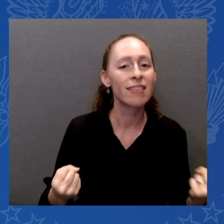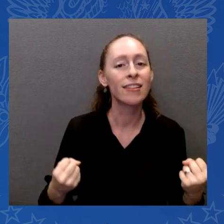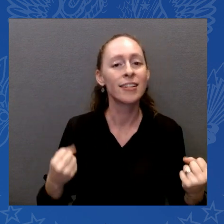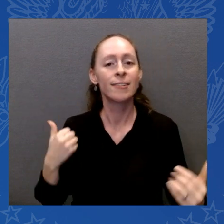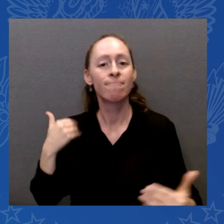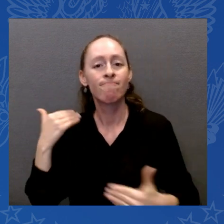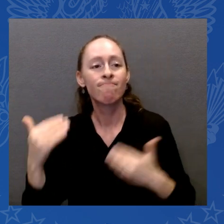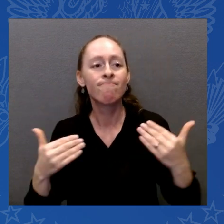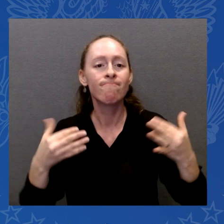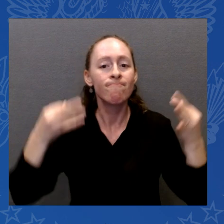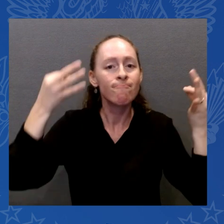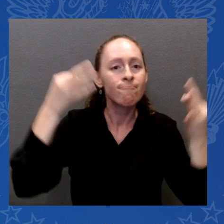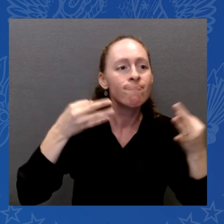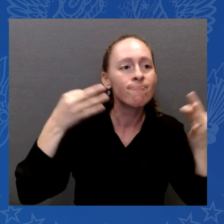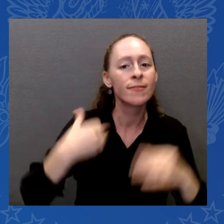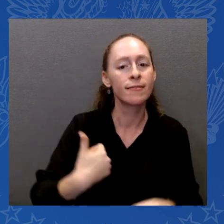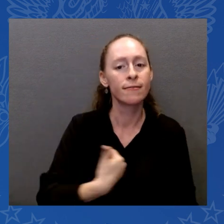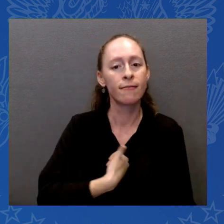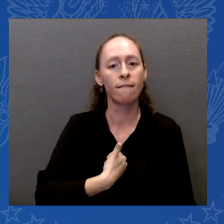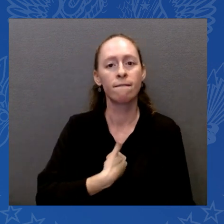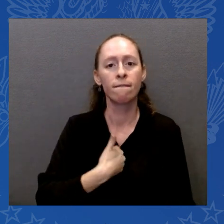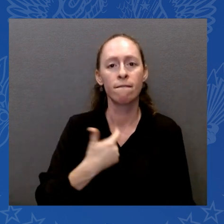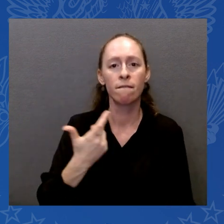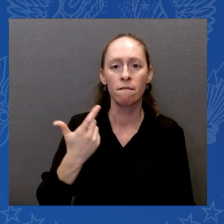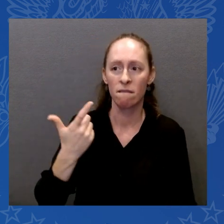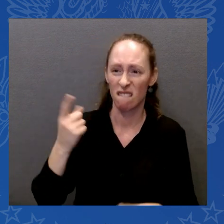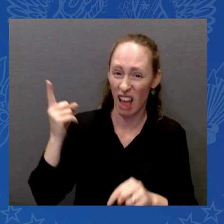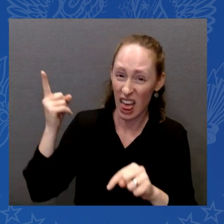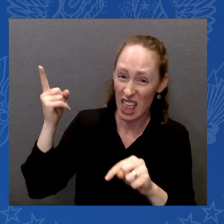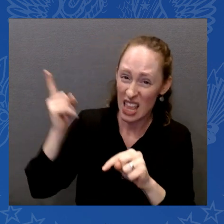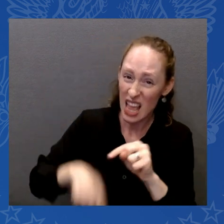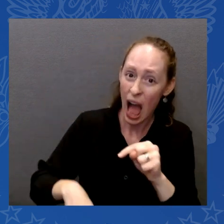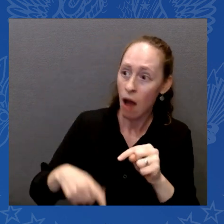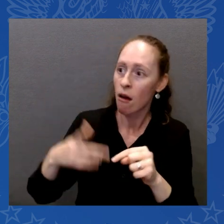have not let up and they have a singular goal in mind.